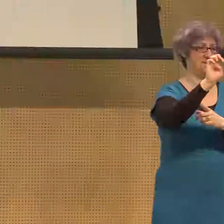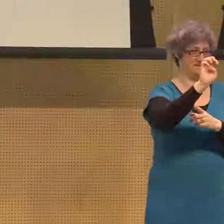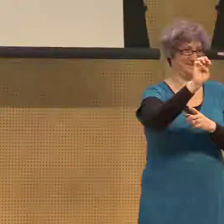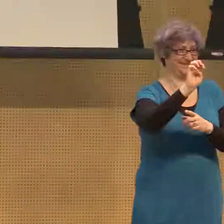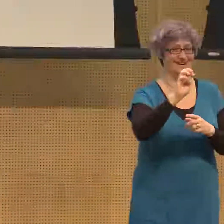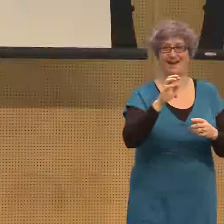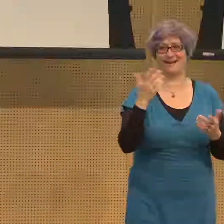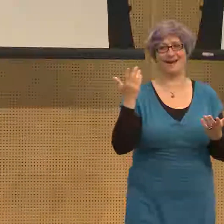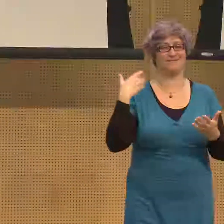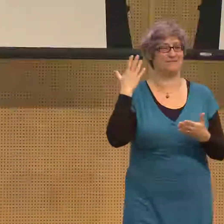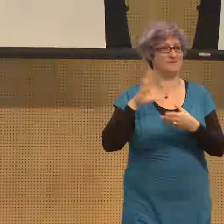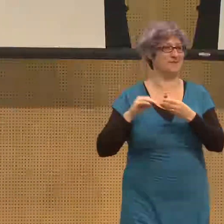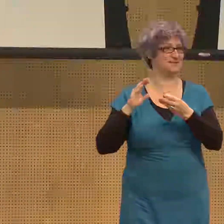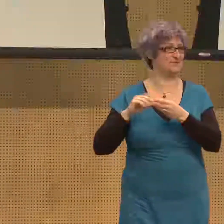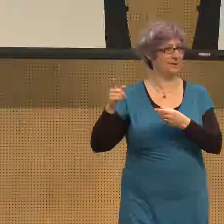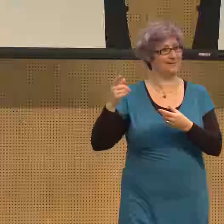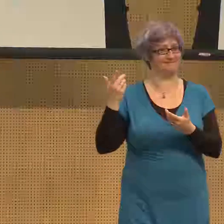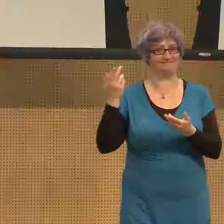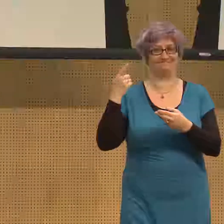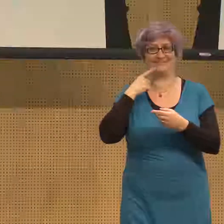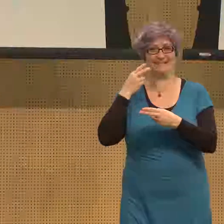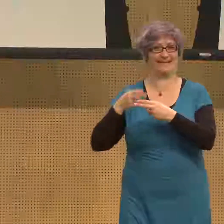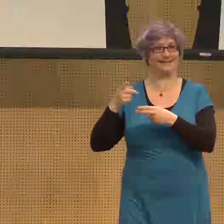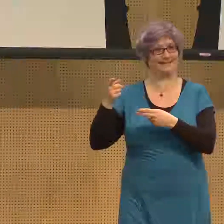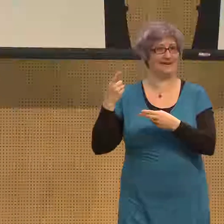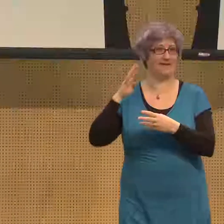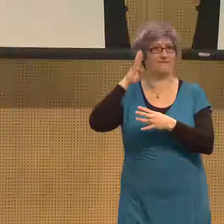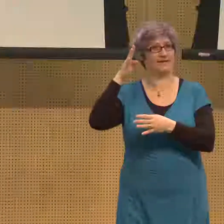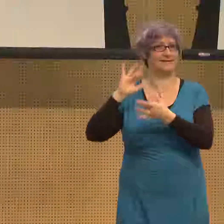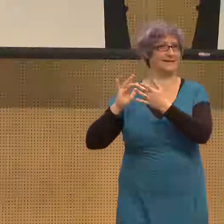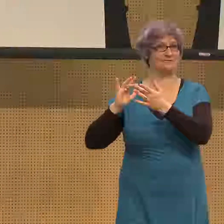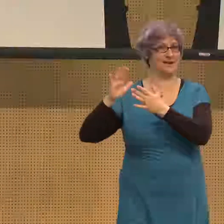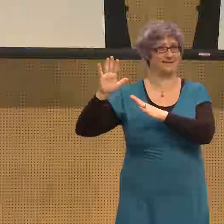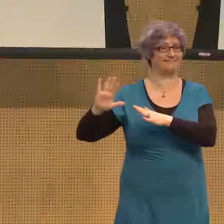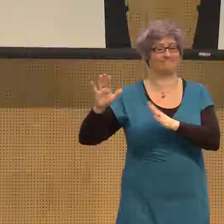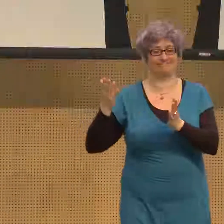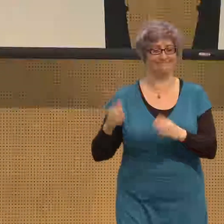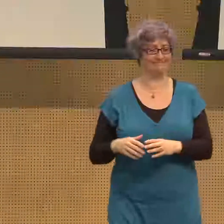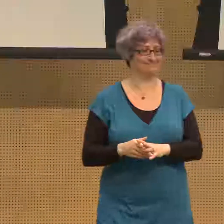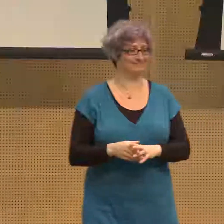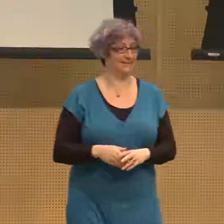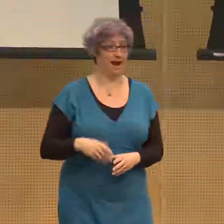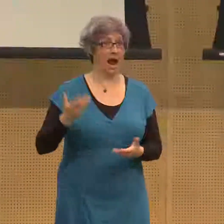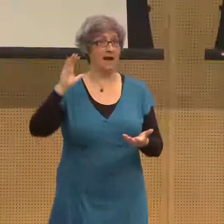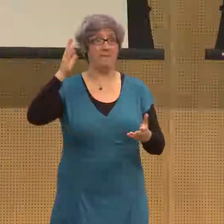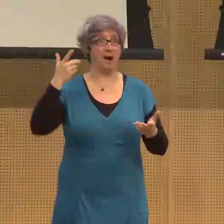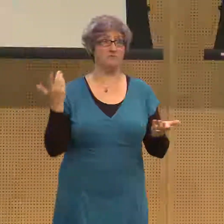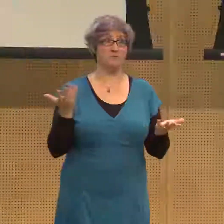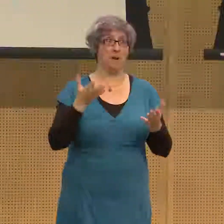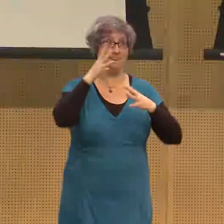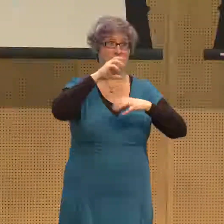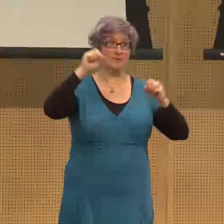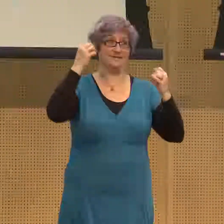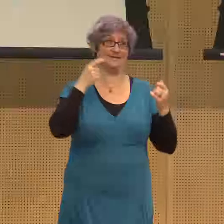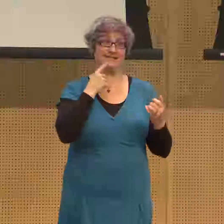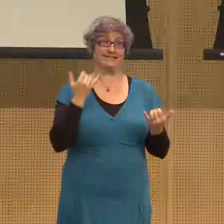Oh, I'm sorry. Al Gore. Ha ha ha! I have a funny story about that, you know, about him inventing the Internet.